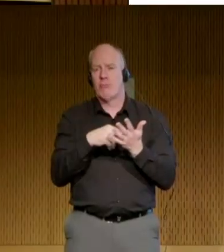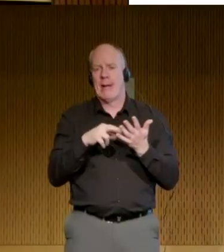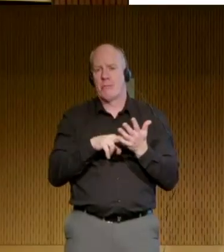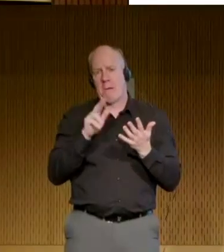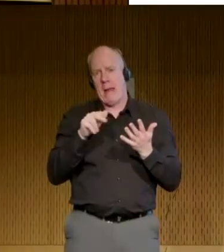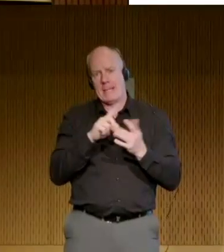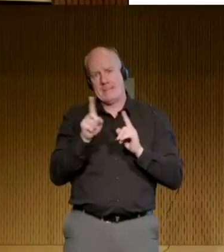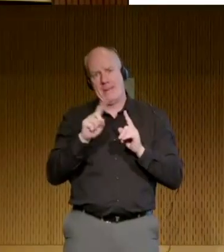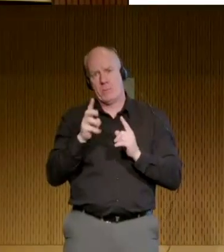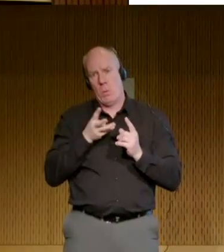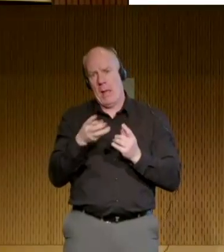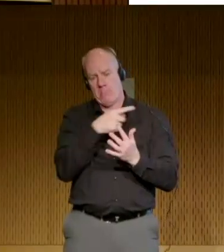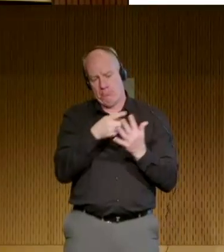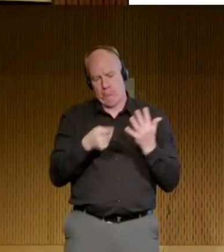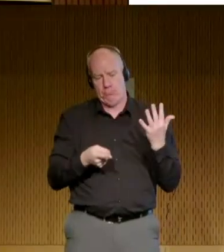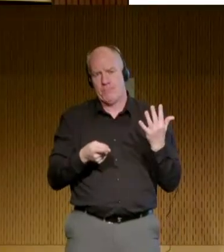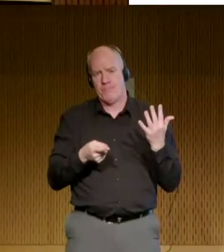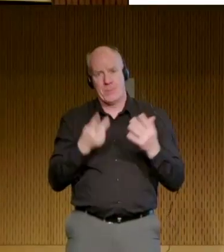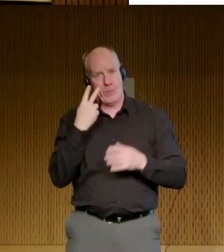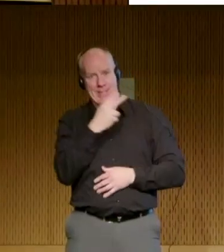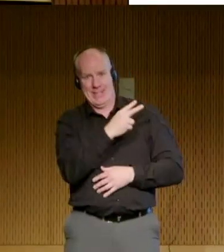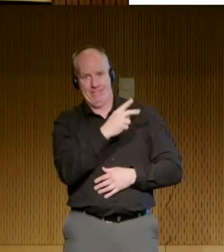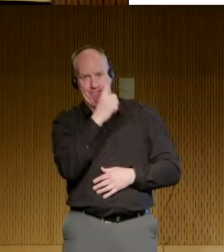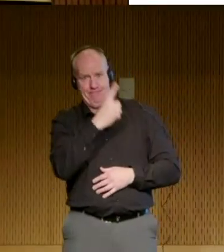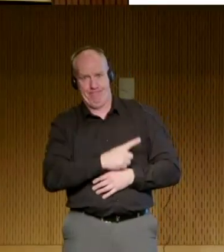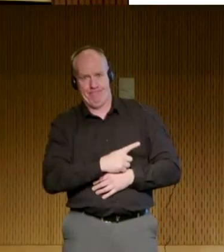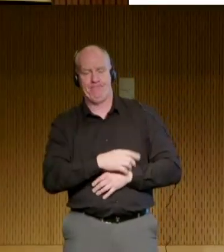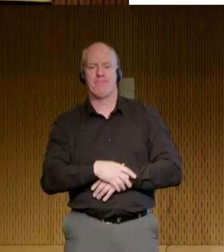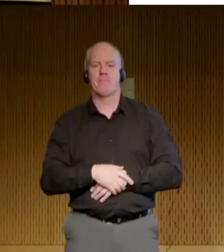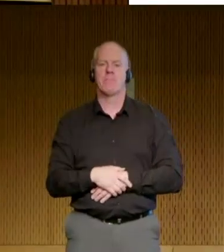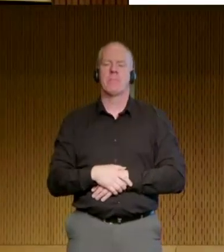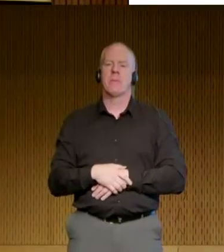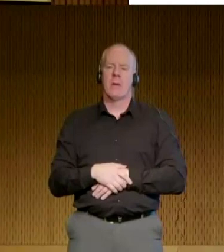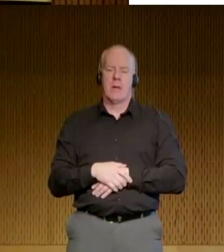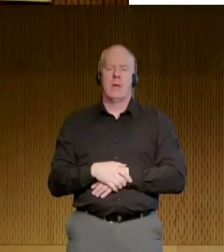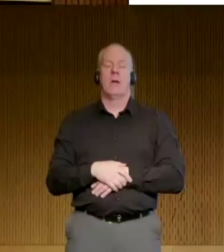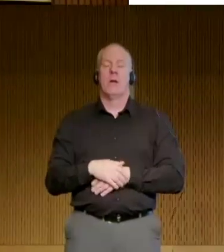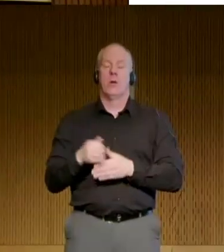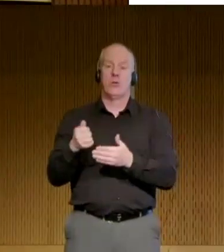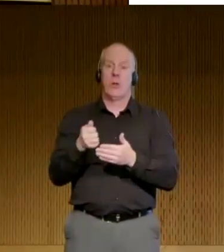learner support. You can see them all there. We find that the support staff in particular are